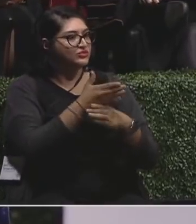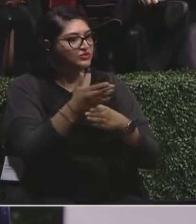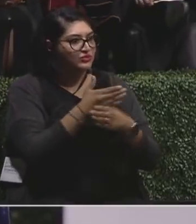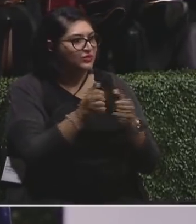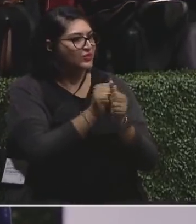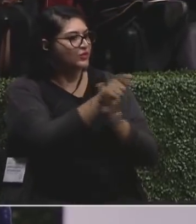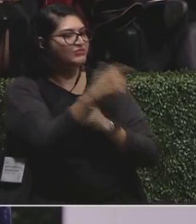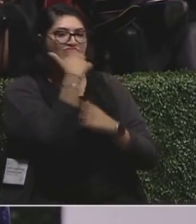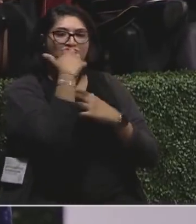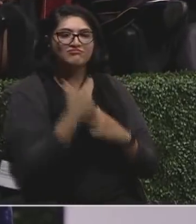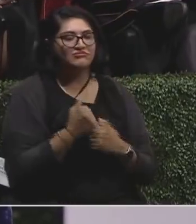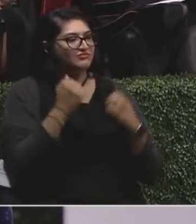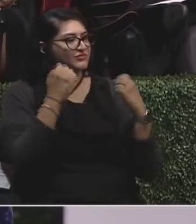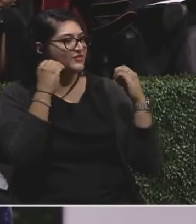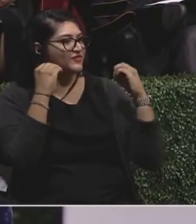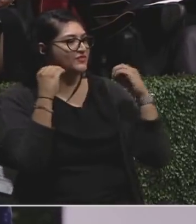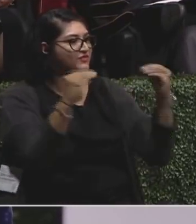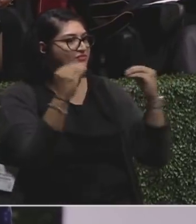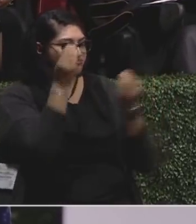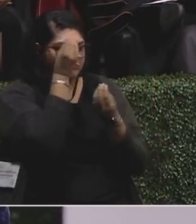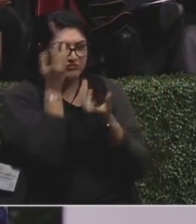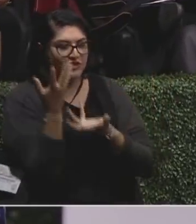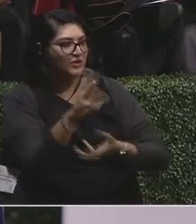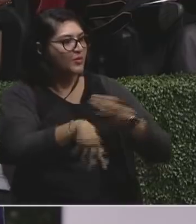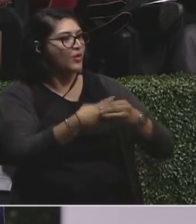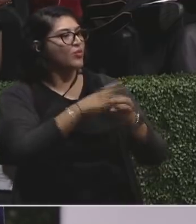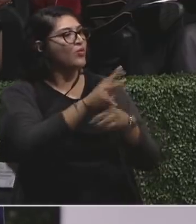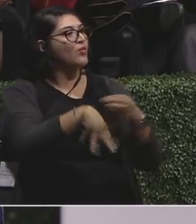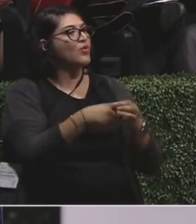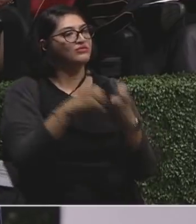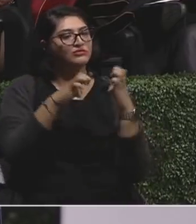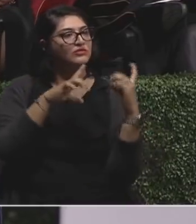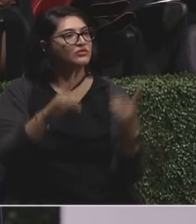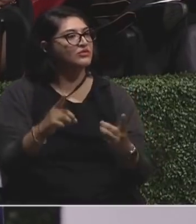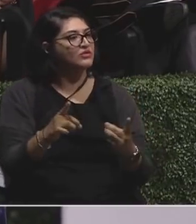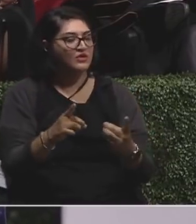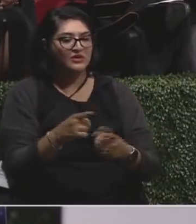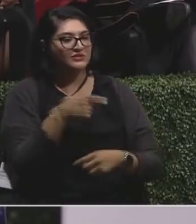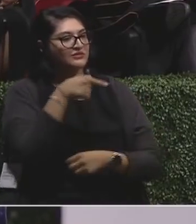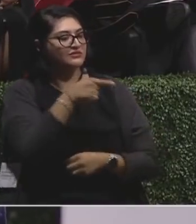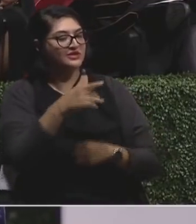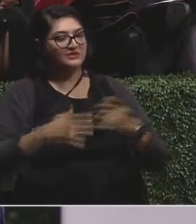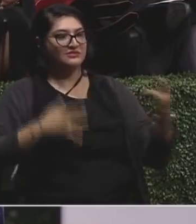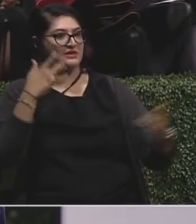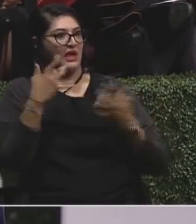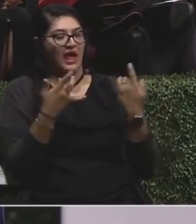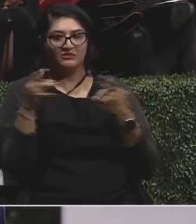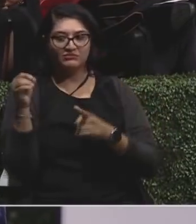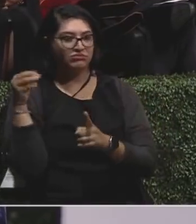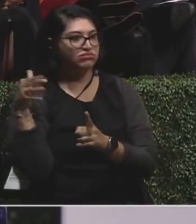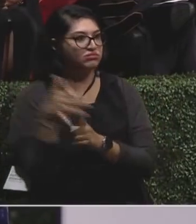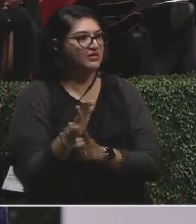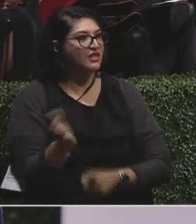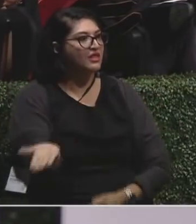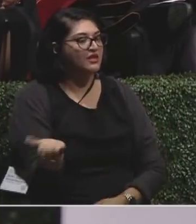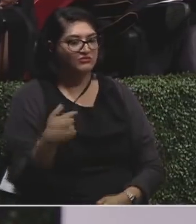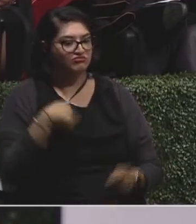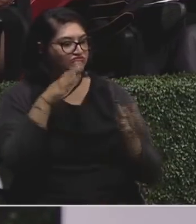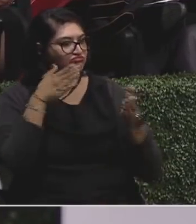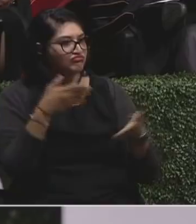WELCOME. STUDENTS, OVER THE COURSE OF YOUR ACADEMIC CAREER, OUR FACULTY, ADMINISTRATION AND STAFF HAVE SHARED WITH YOU VALUABLE INFORMATION ABOUT THE WORLD OF EDUCATION THAT INFORMS